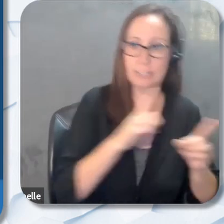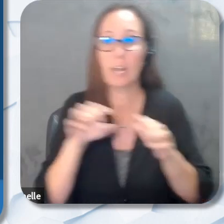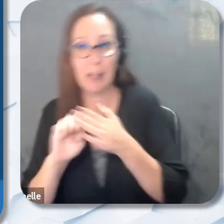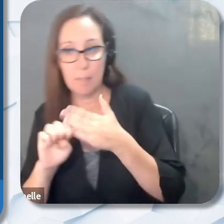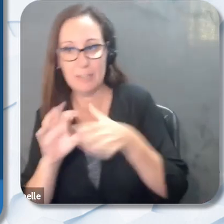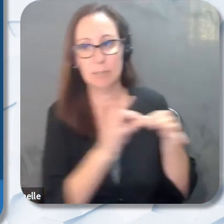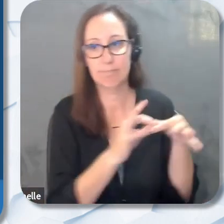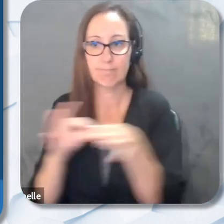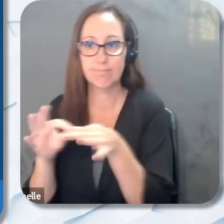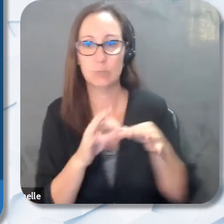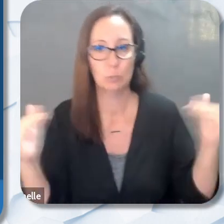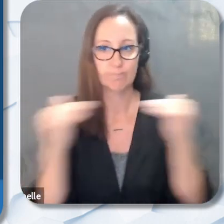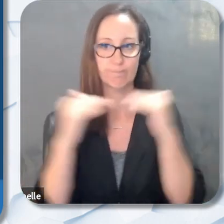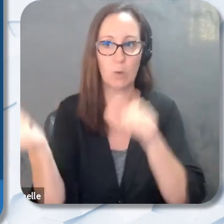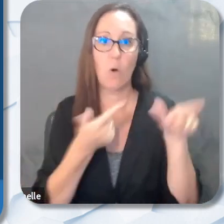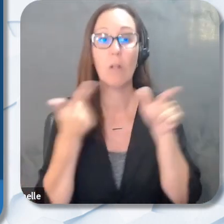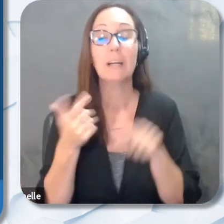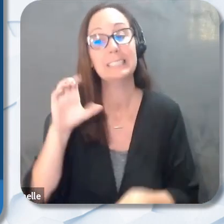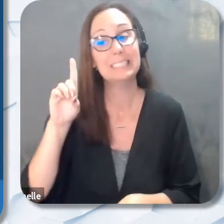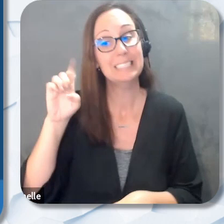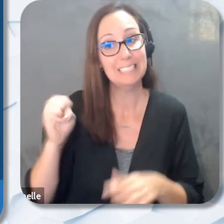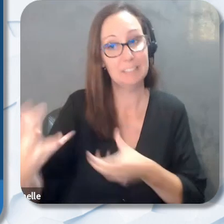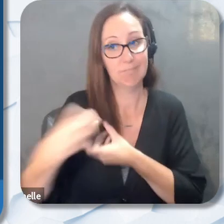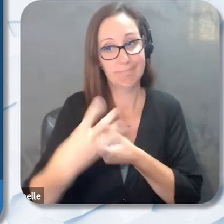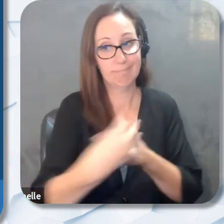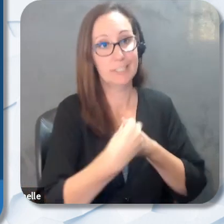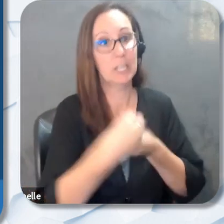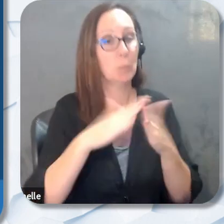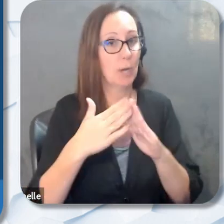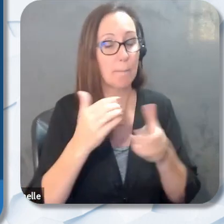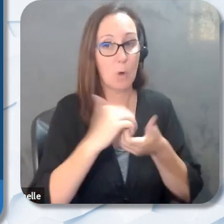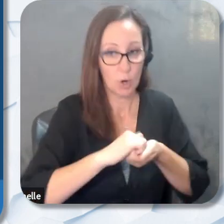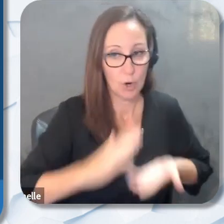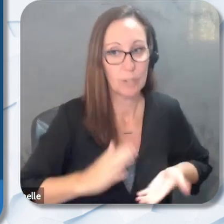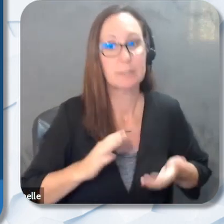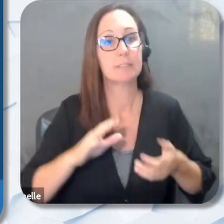the CD has developed a plan to engage Community partners conduct research and pilot solutions.